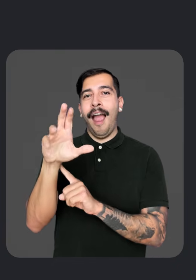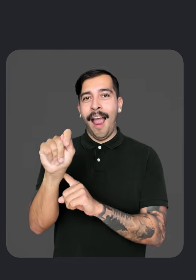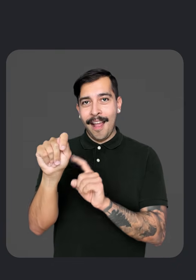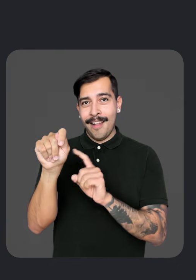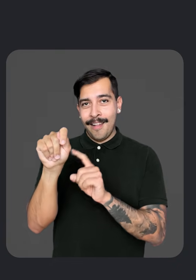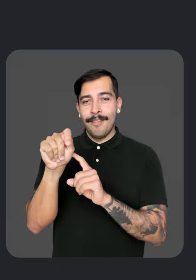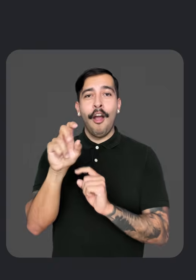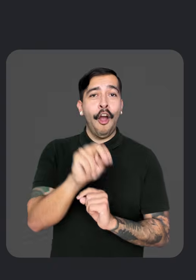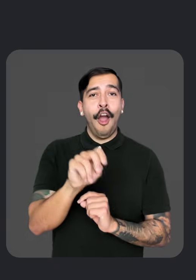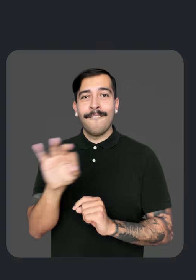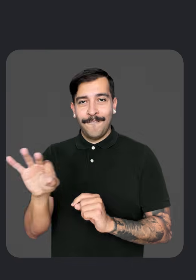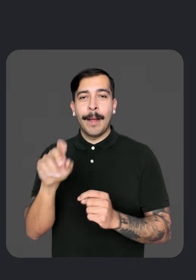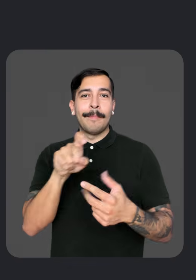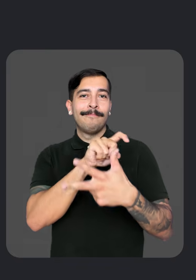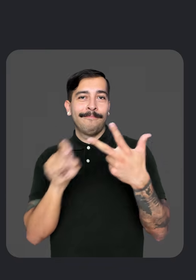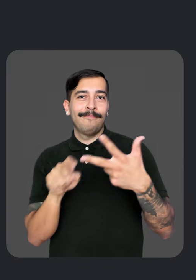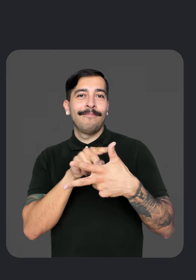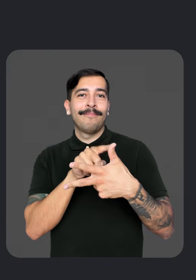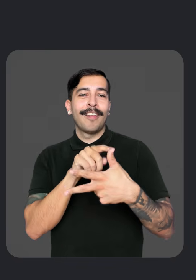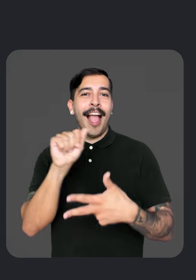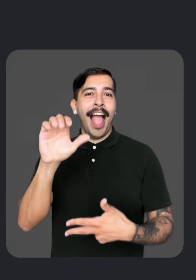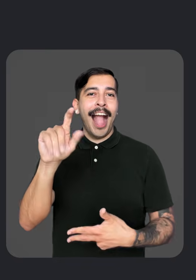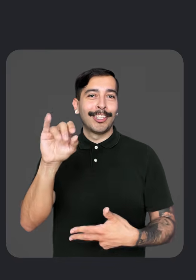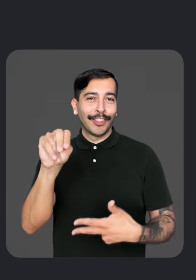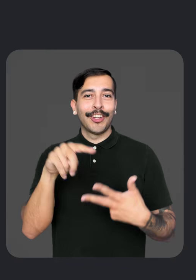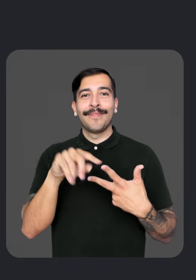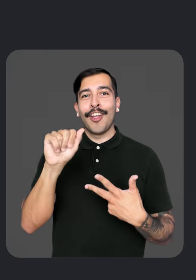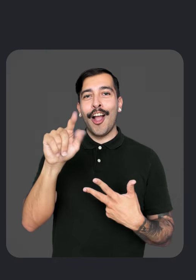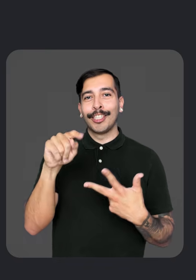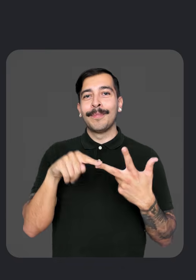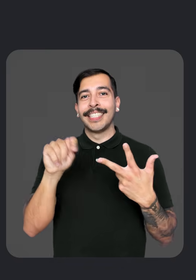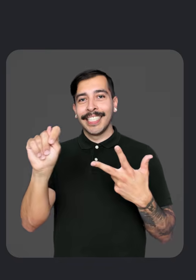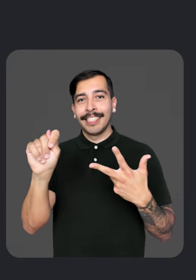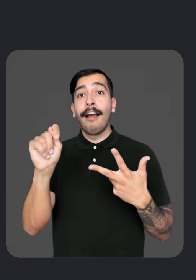that turns the feature on and off by pressing “Action + Alt + T.”